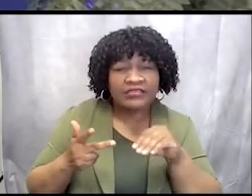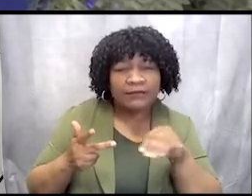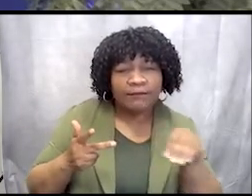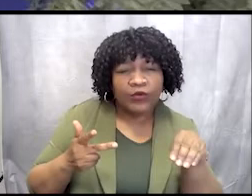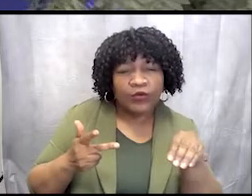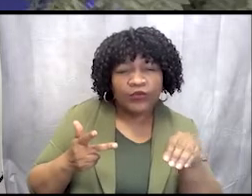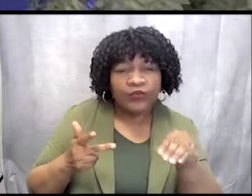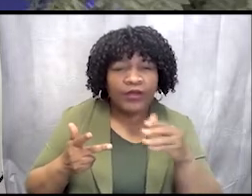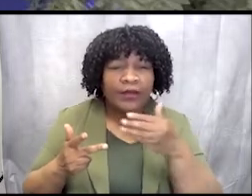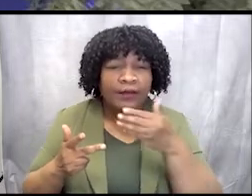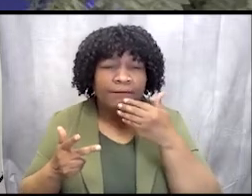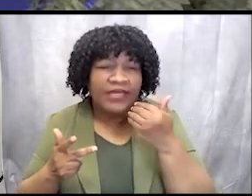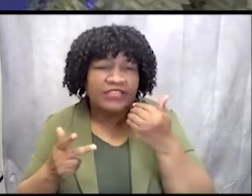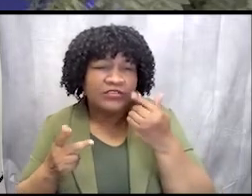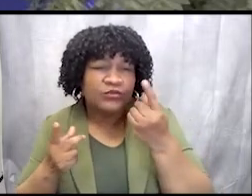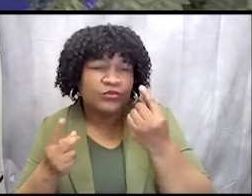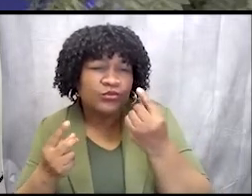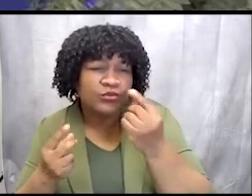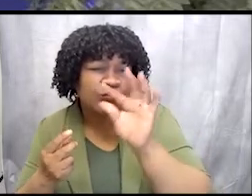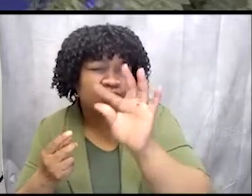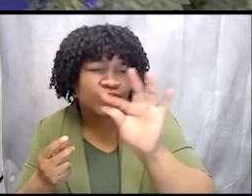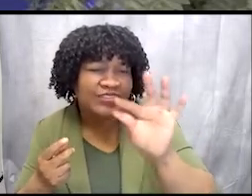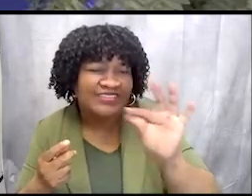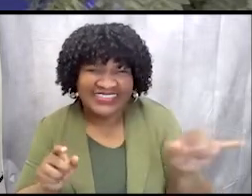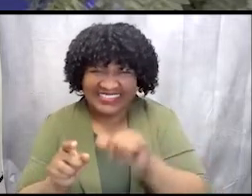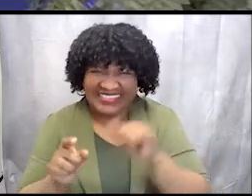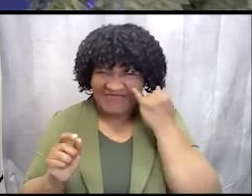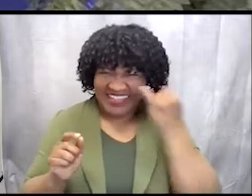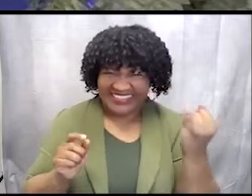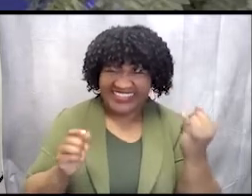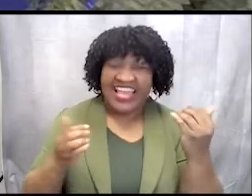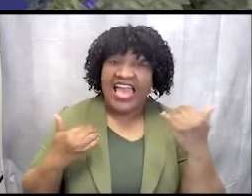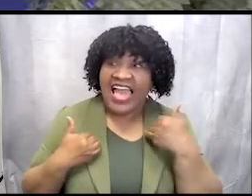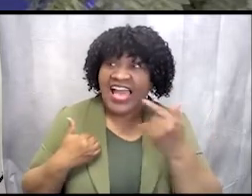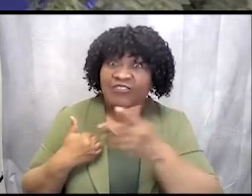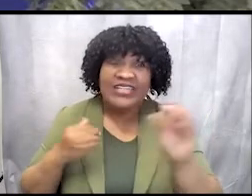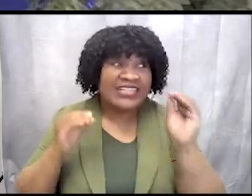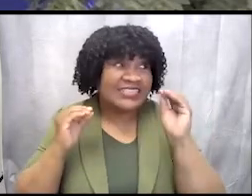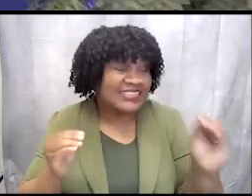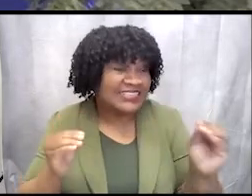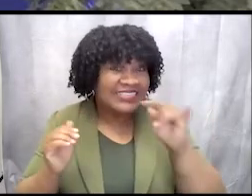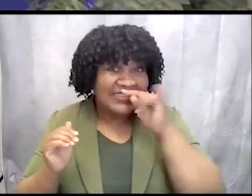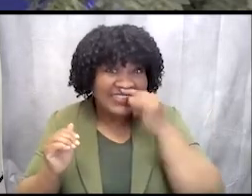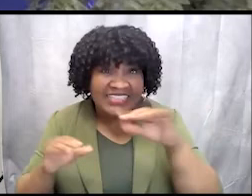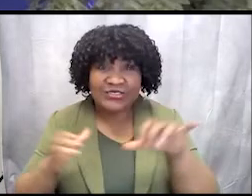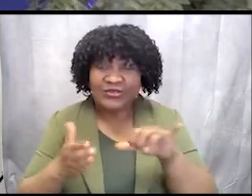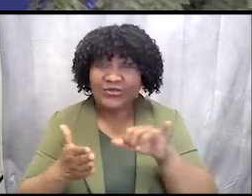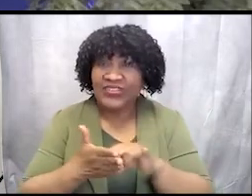If we can teach young people to have that level of mental discipline,